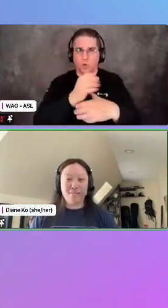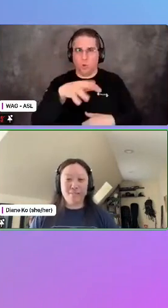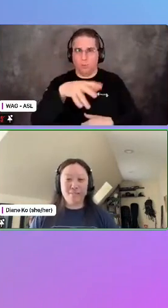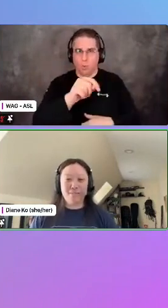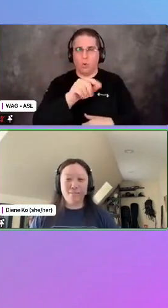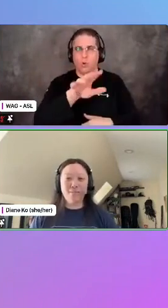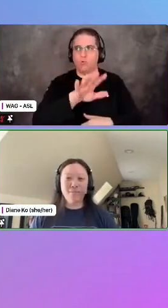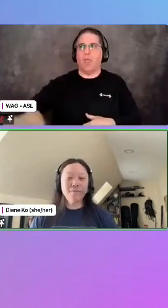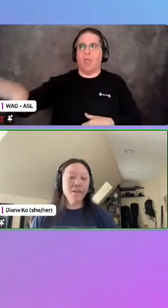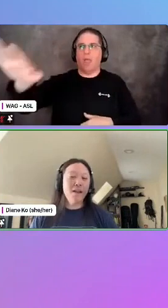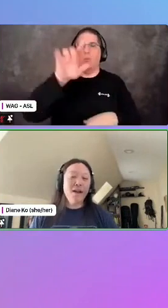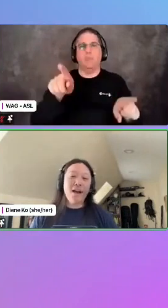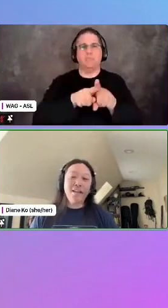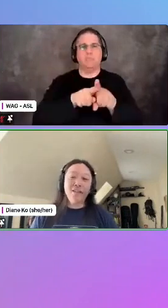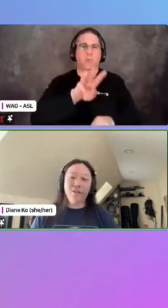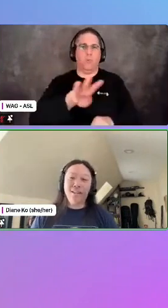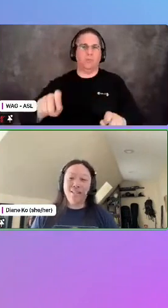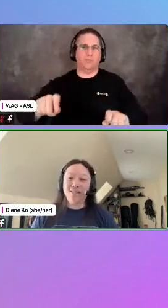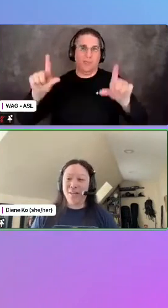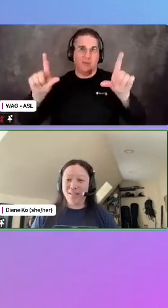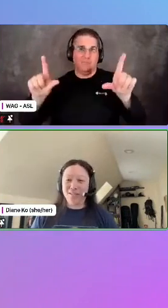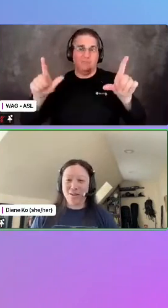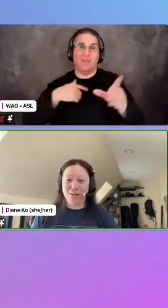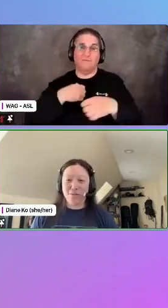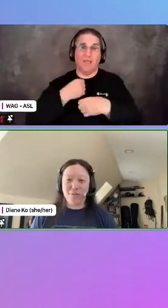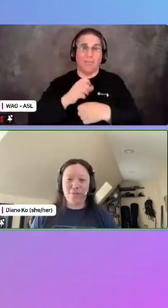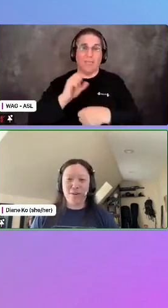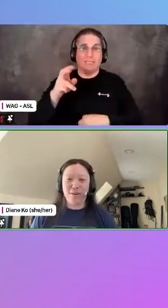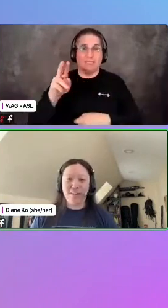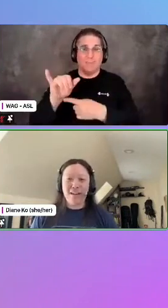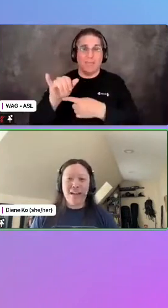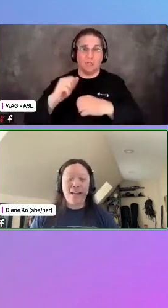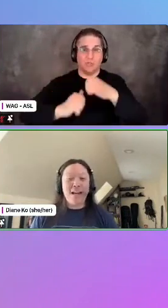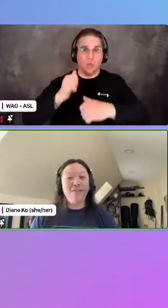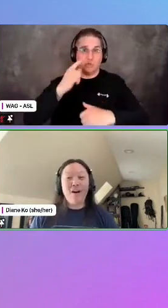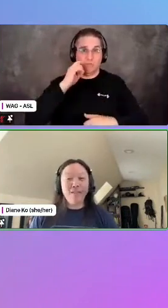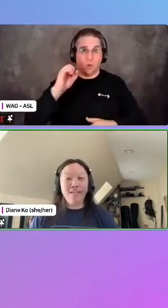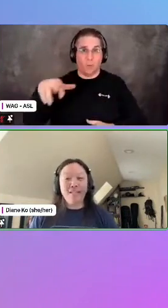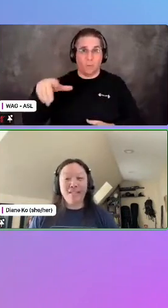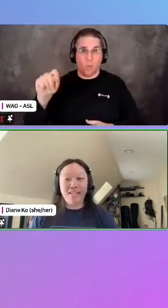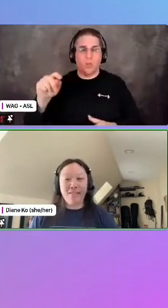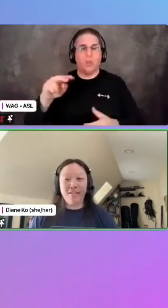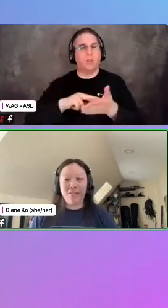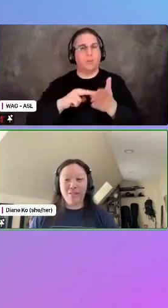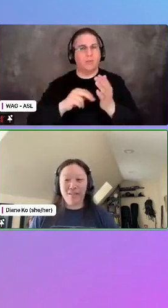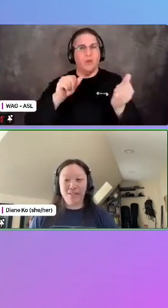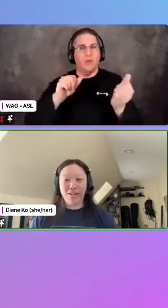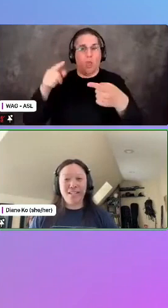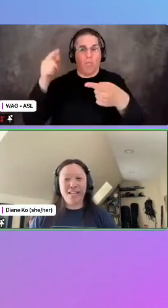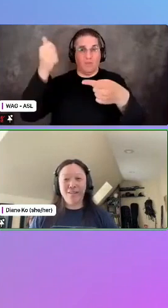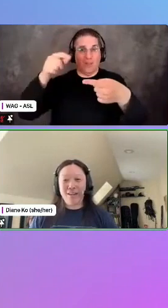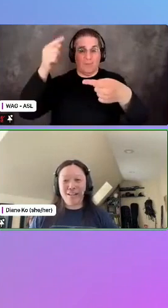is where components can be very impactful. Instead of duplicating HTML, we can create a component that